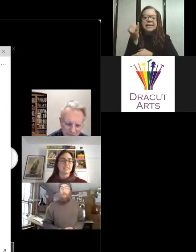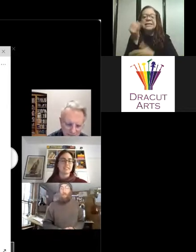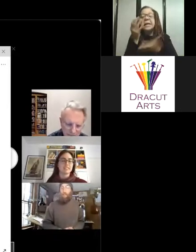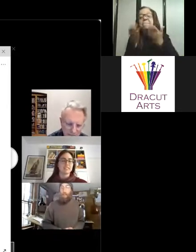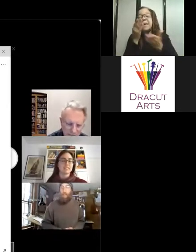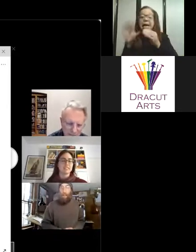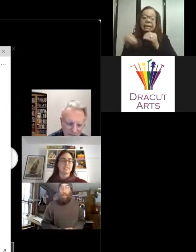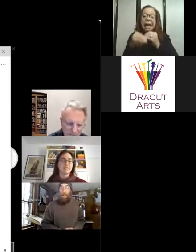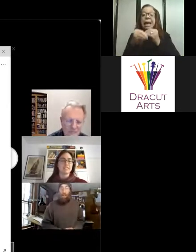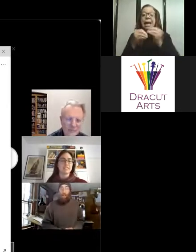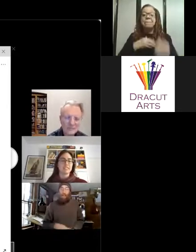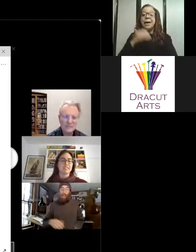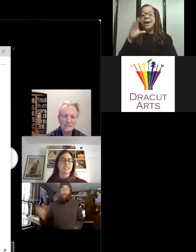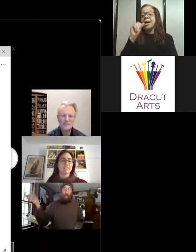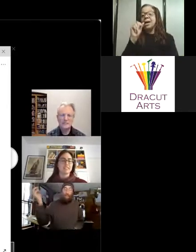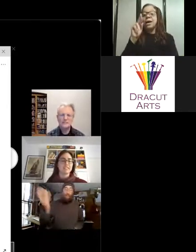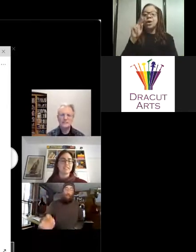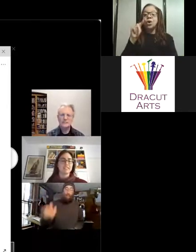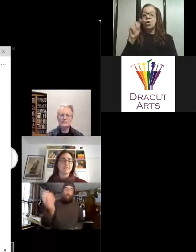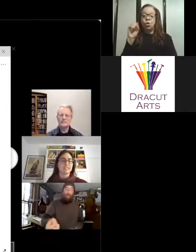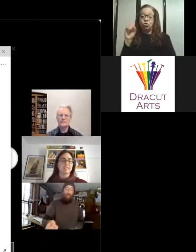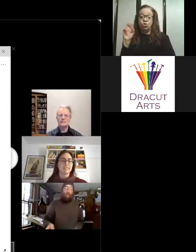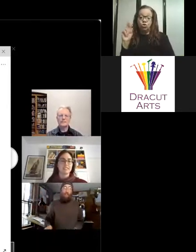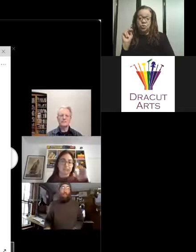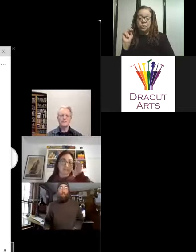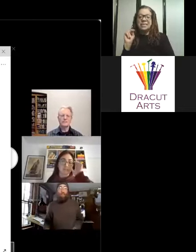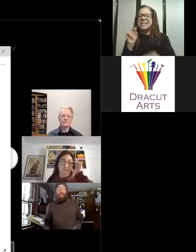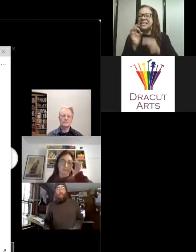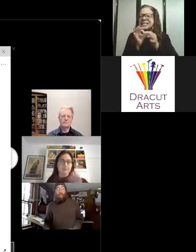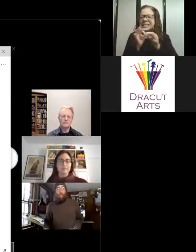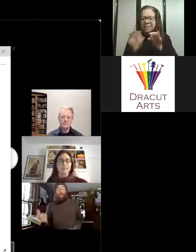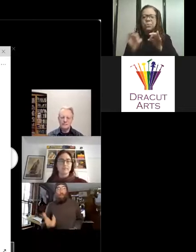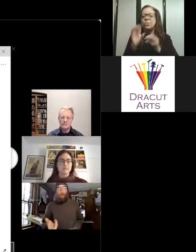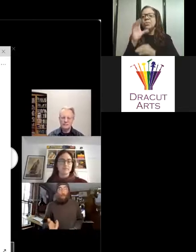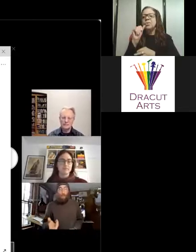Colby's letter, um, again, putting simple stick figure cartoons to the words,